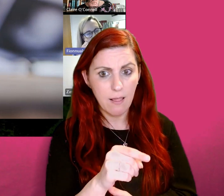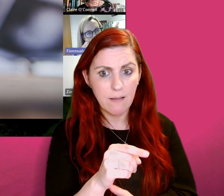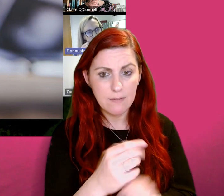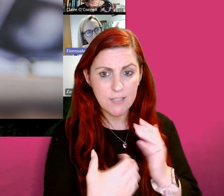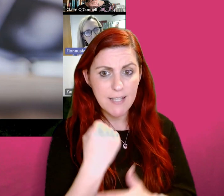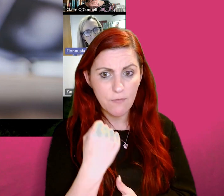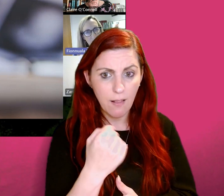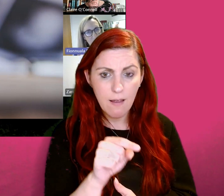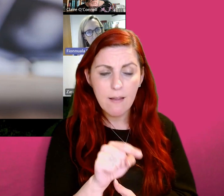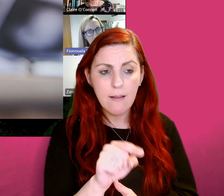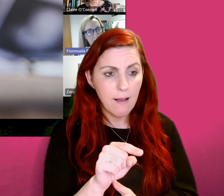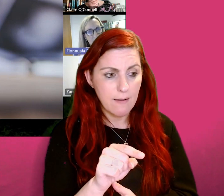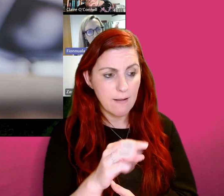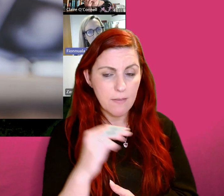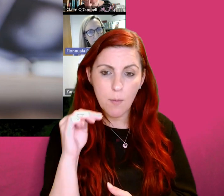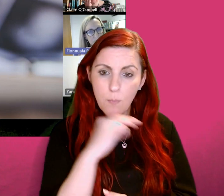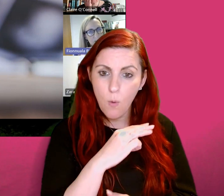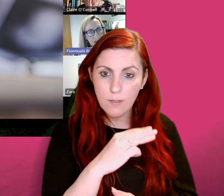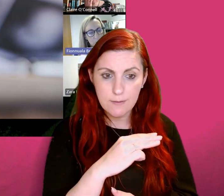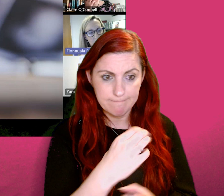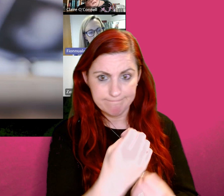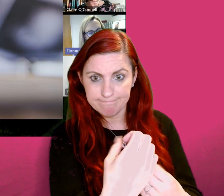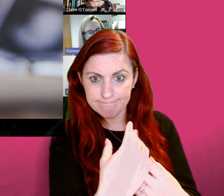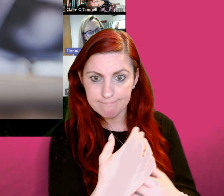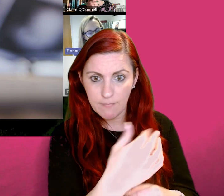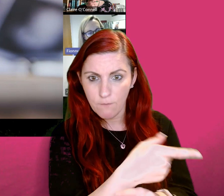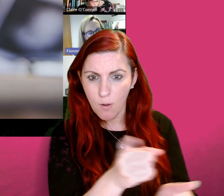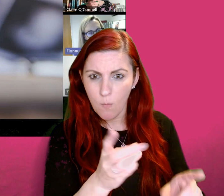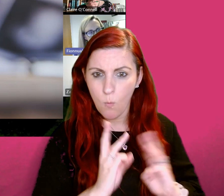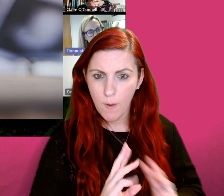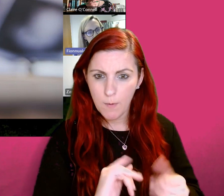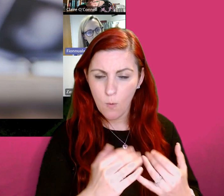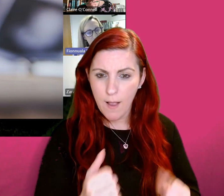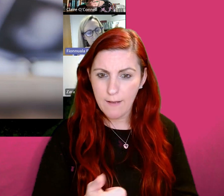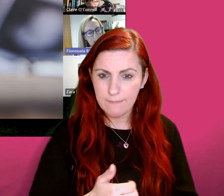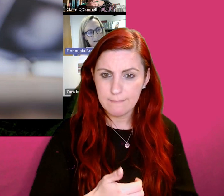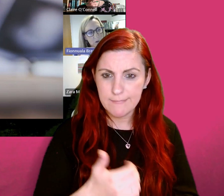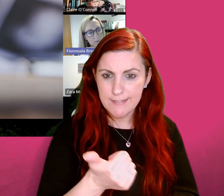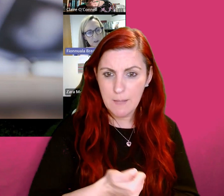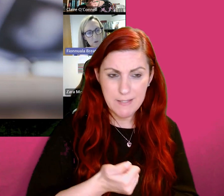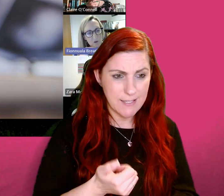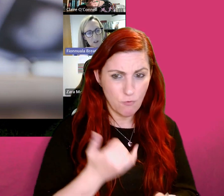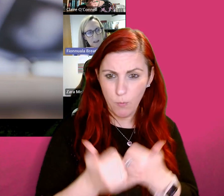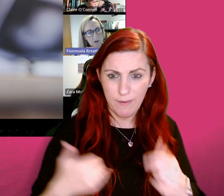key message that we've got from um uh women with diabetes over the years so I'm just going to take